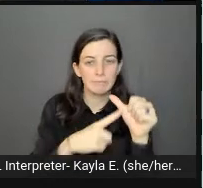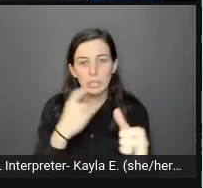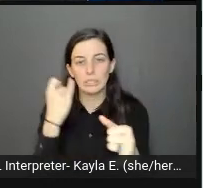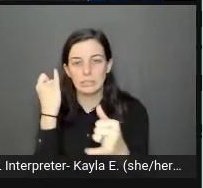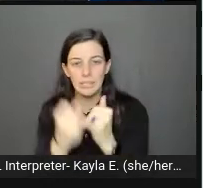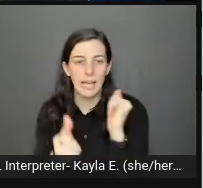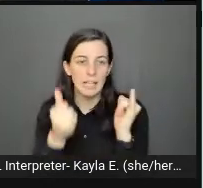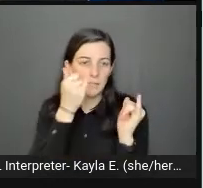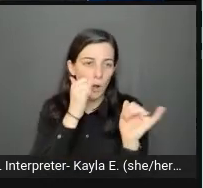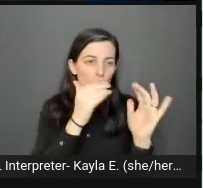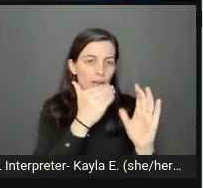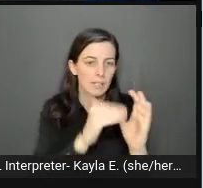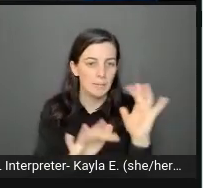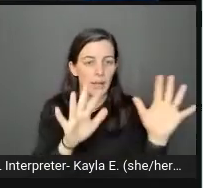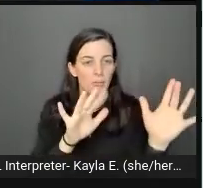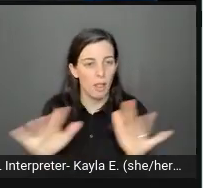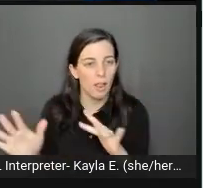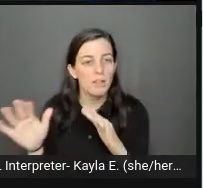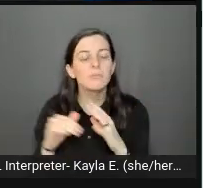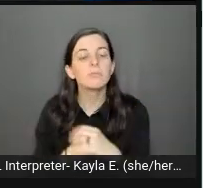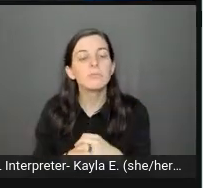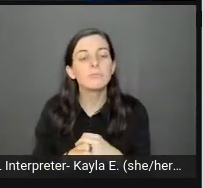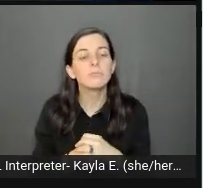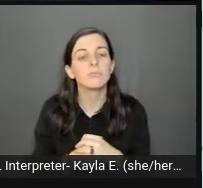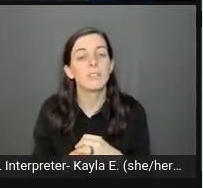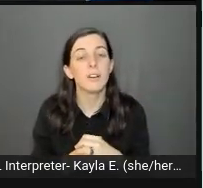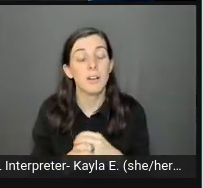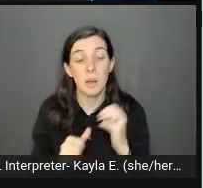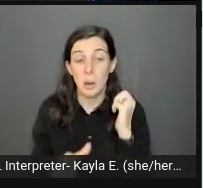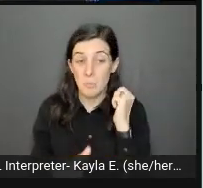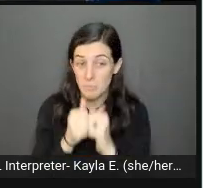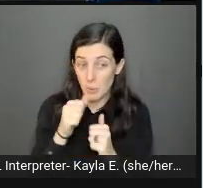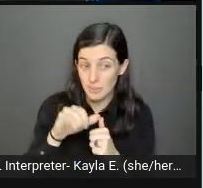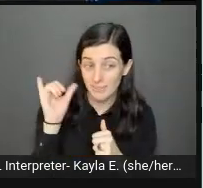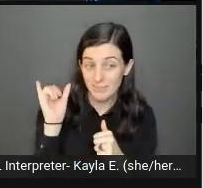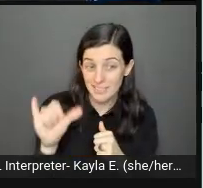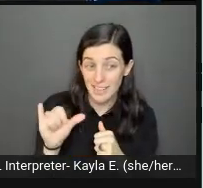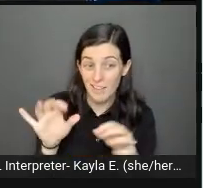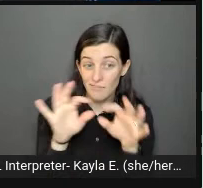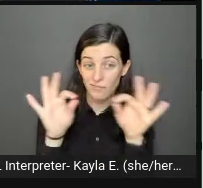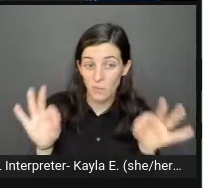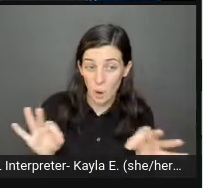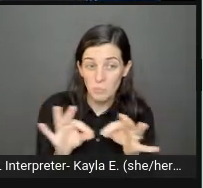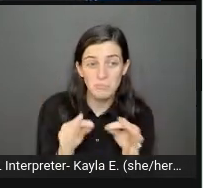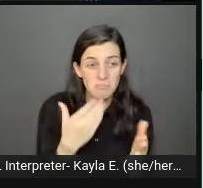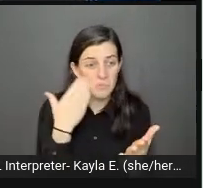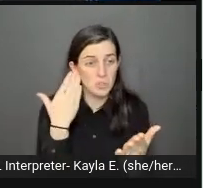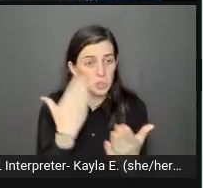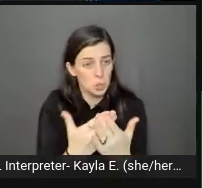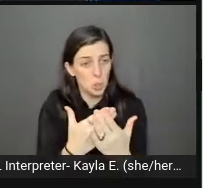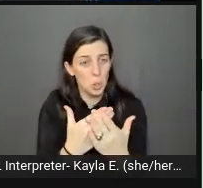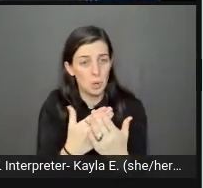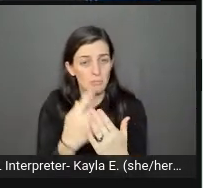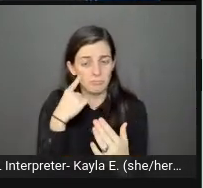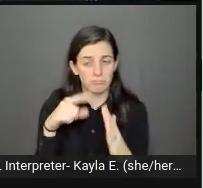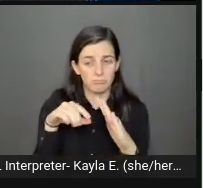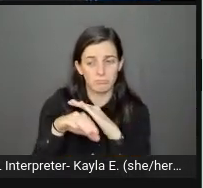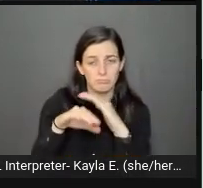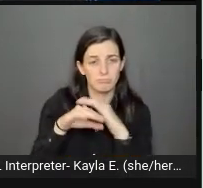Now happily, most of this form is pretty good from an accessibility perspective. The focus indication is good.